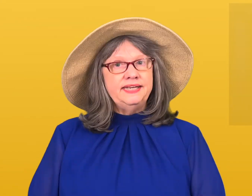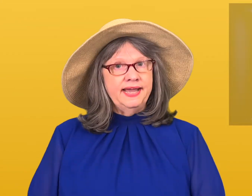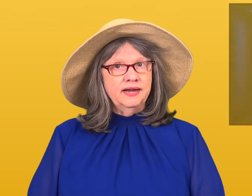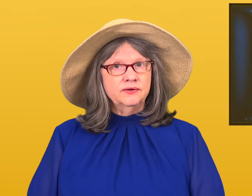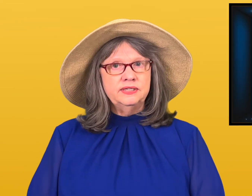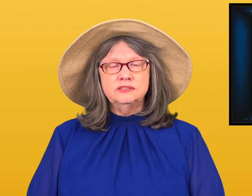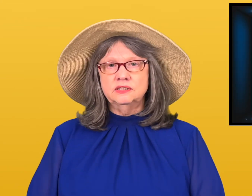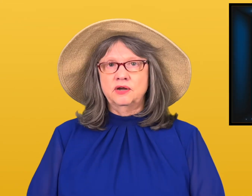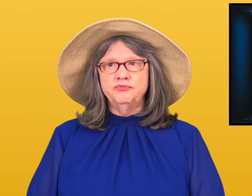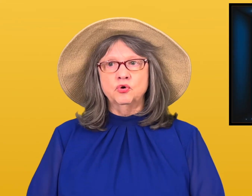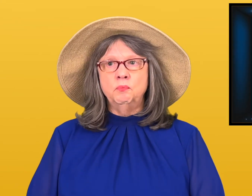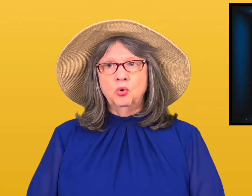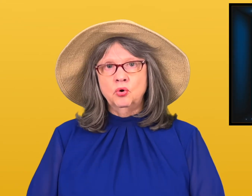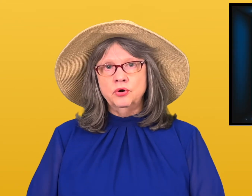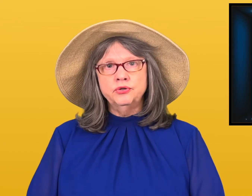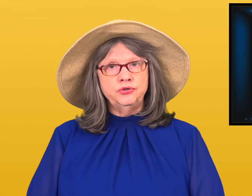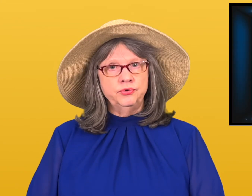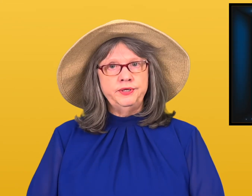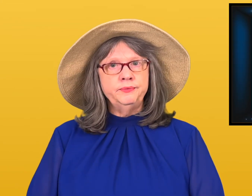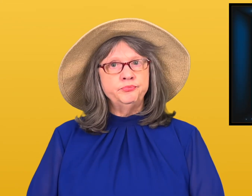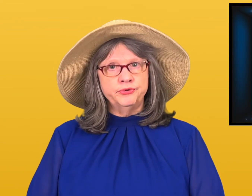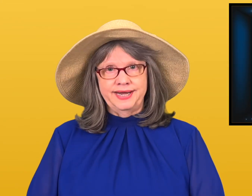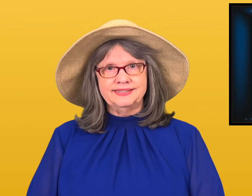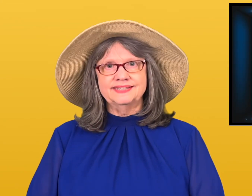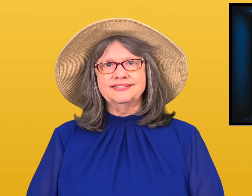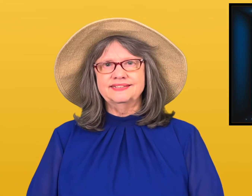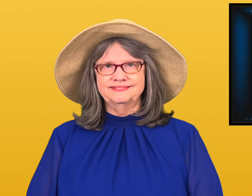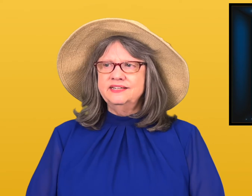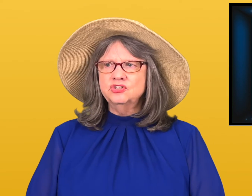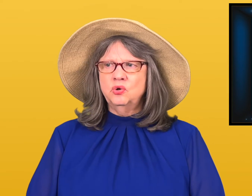Now it's time for More Cueing Practice. Here's a quote by Mark Twain.